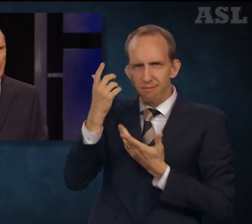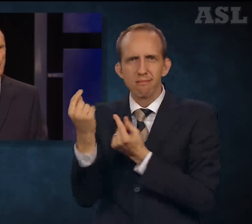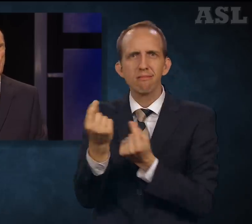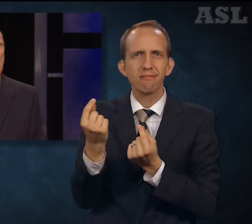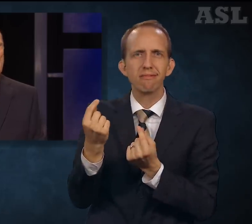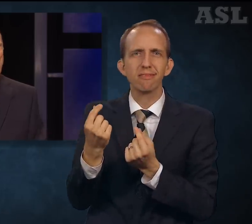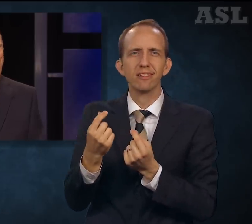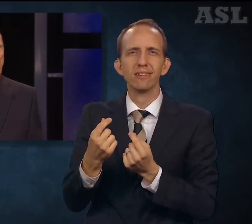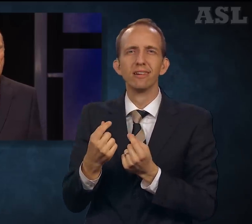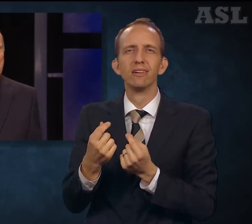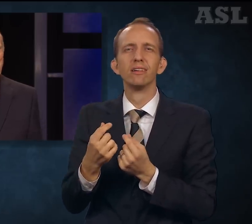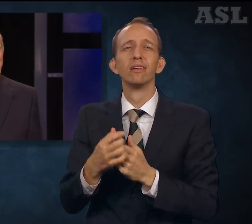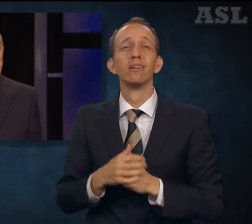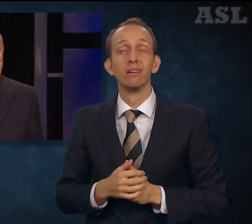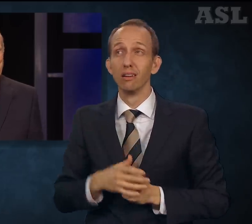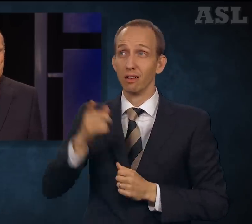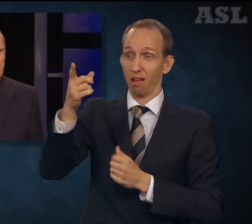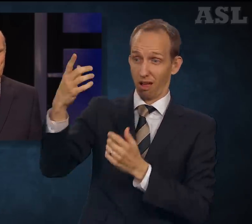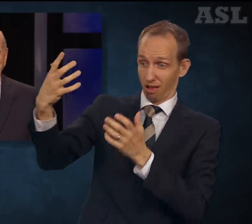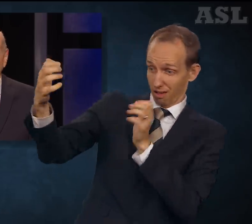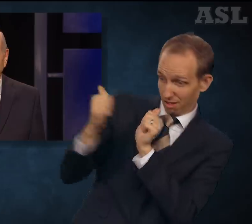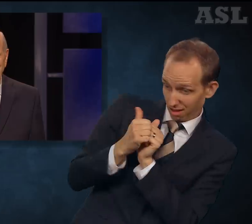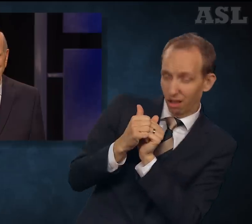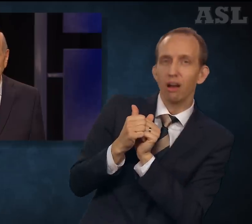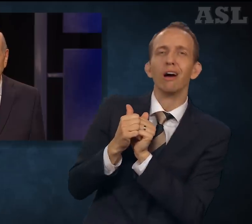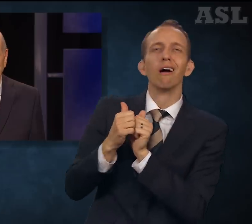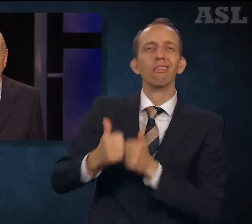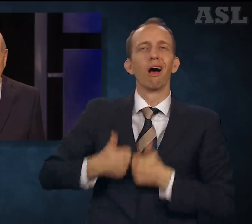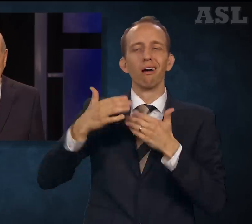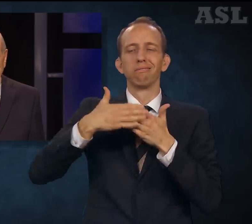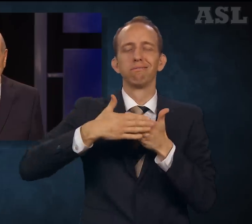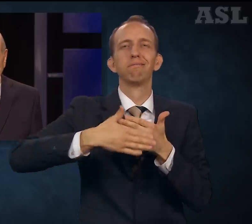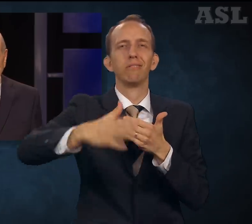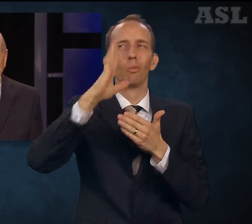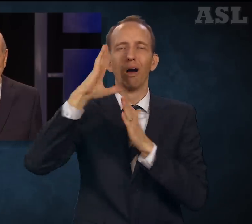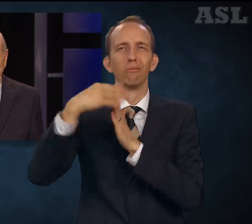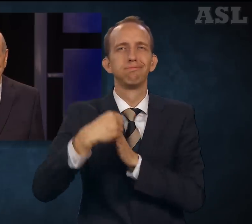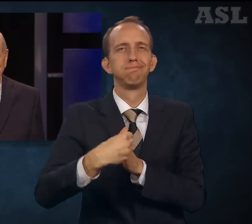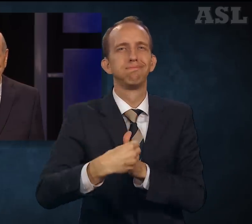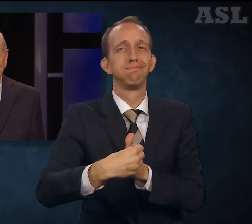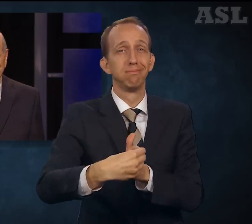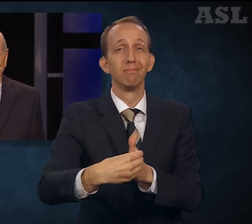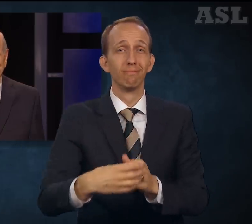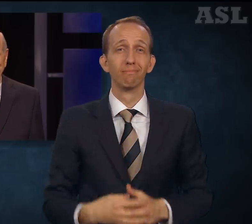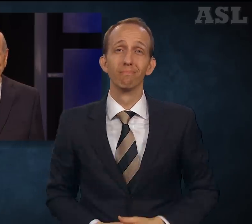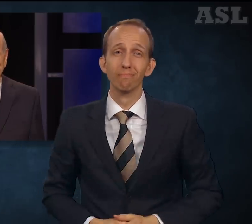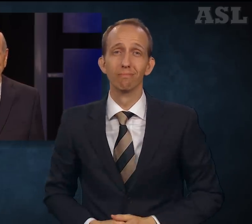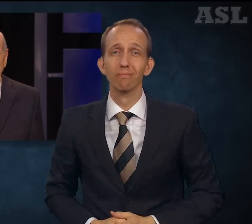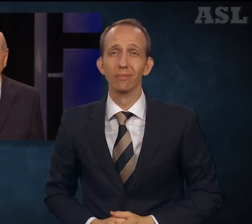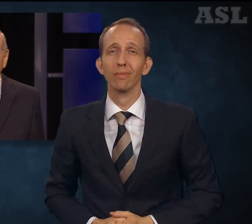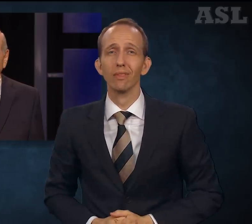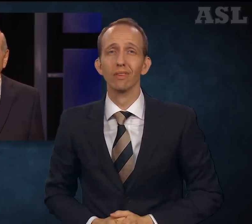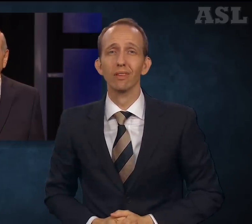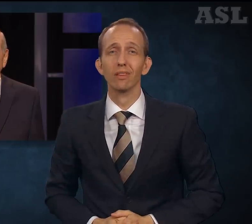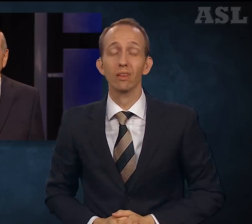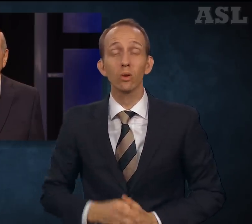SPIRITUAL SKILL OF LEARNING